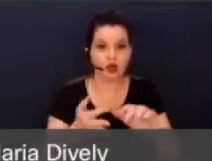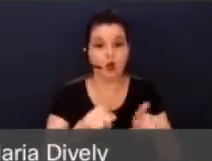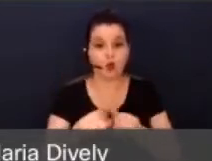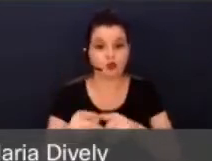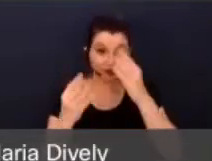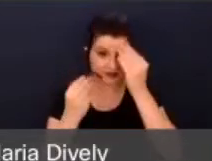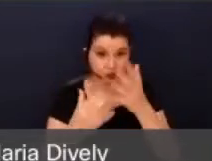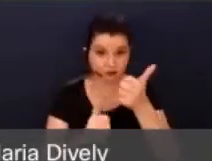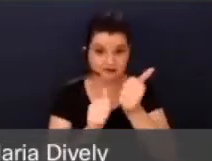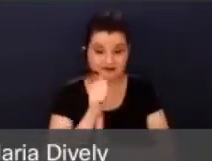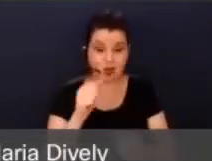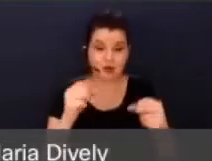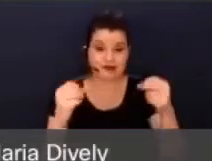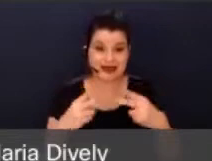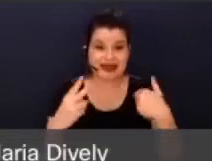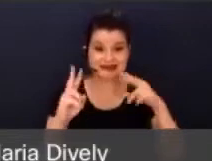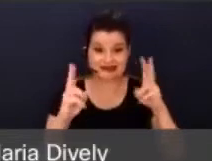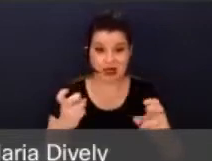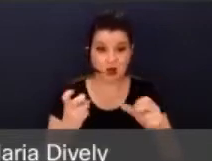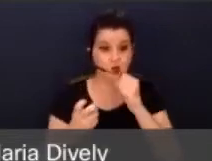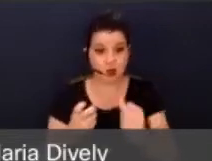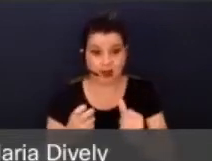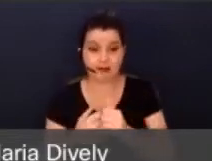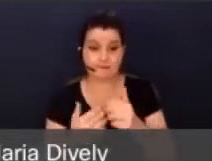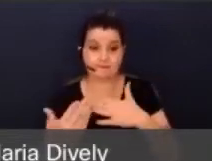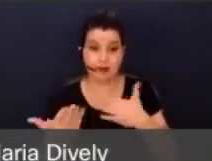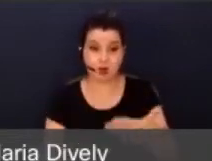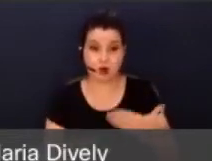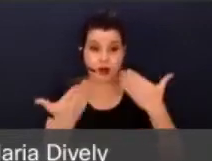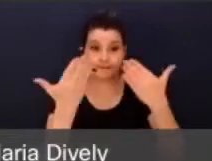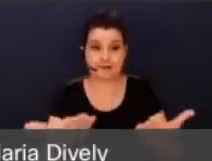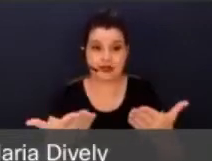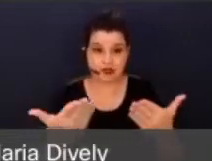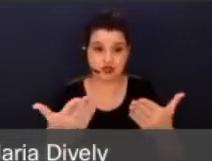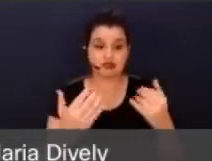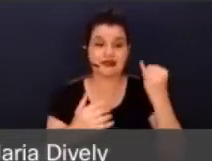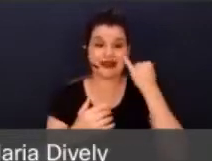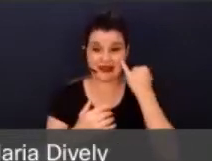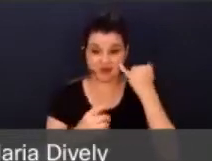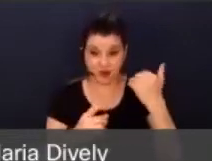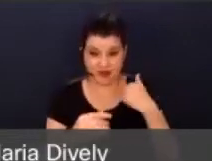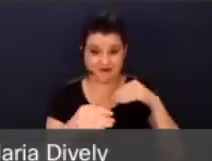every slide has the title or not. So my recommendation would be, if you do have access to that,